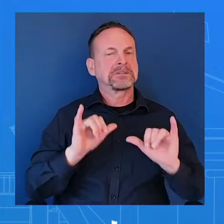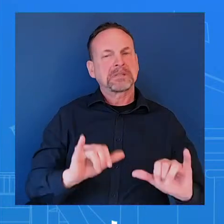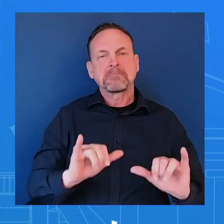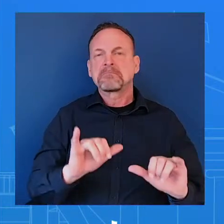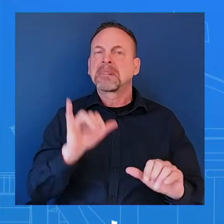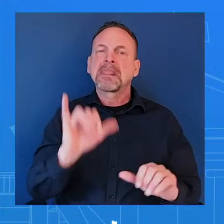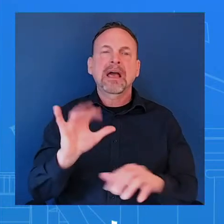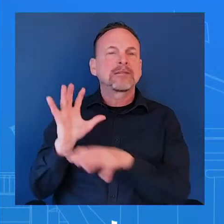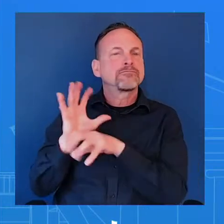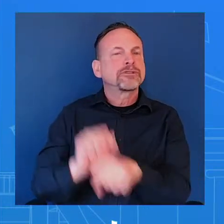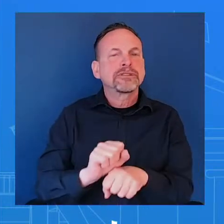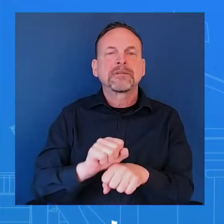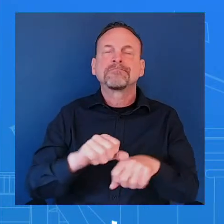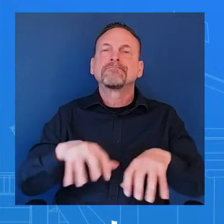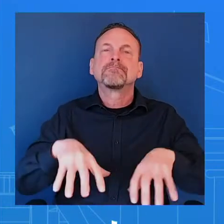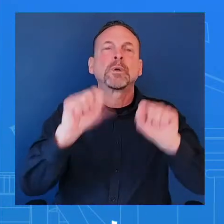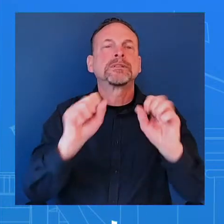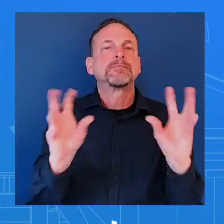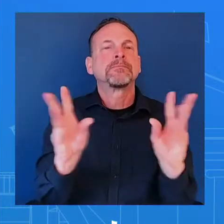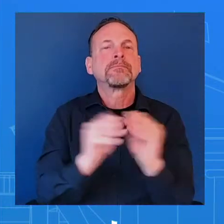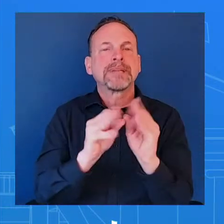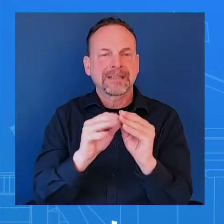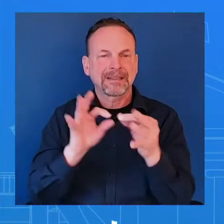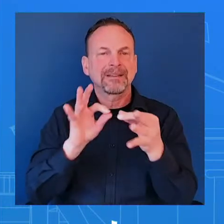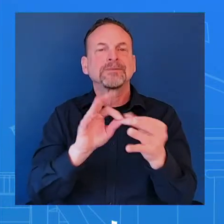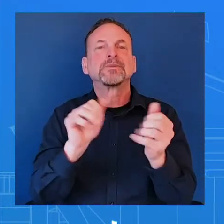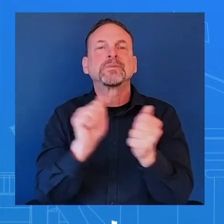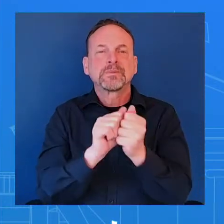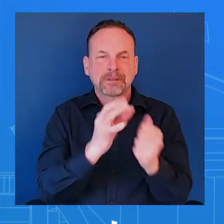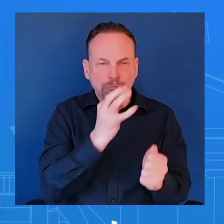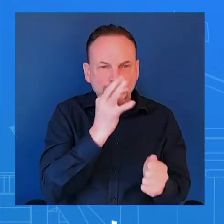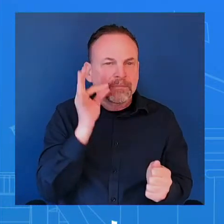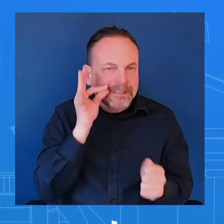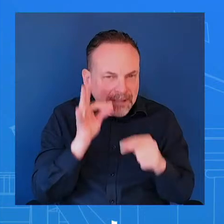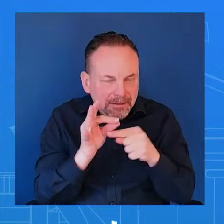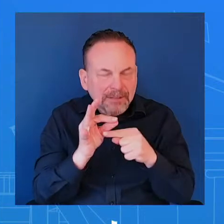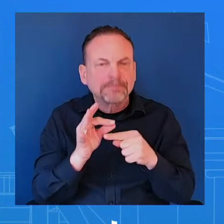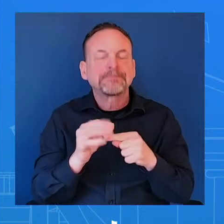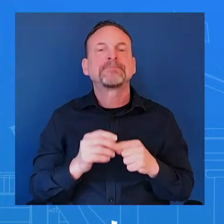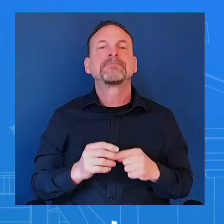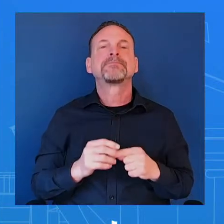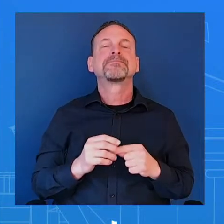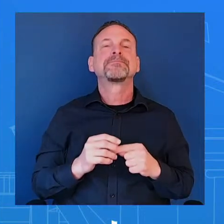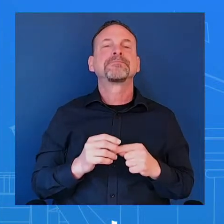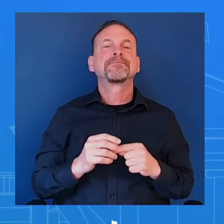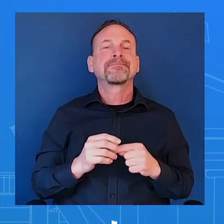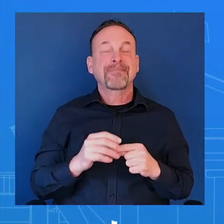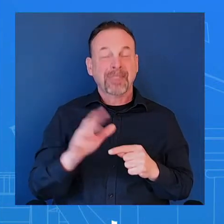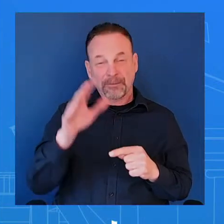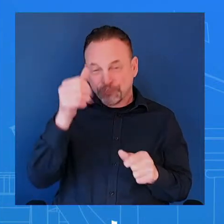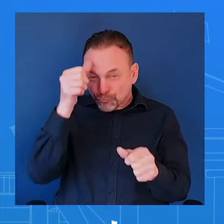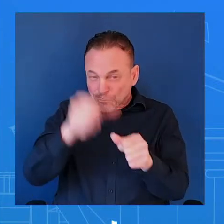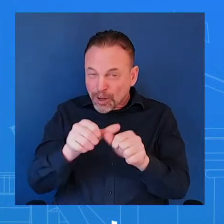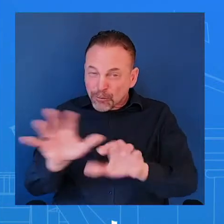Let's not forget, this is a -- the sit-down conversation, the meeting was asked and it was supposed --